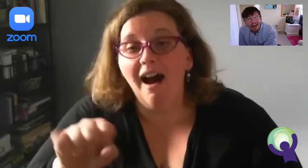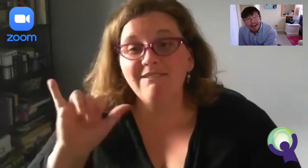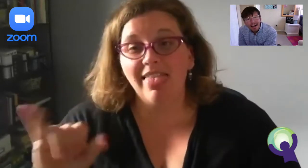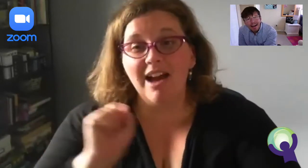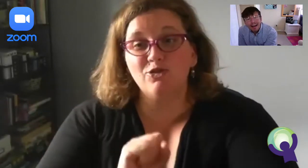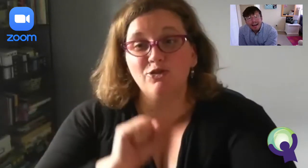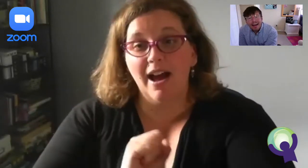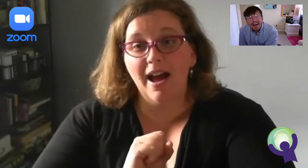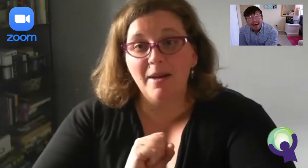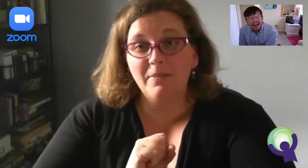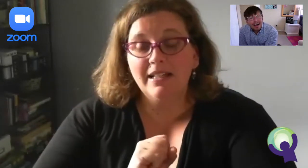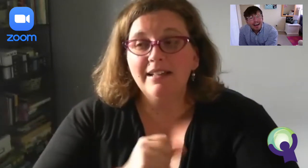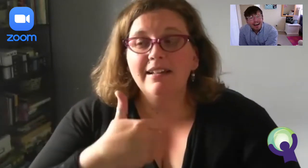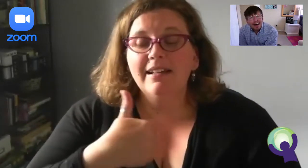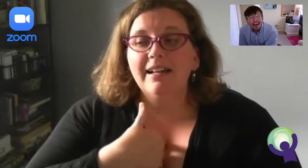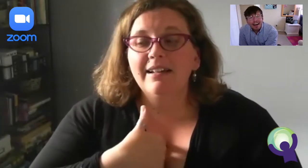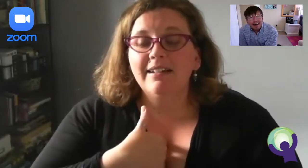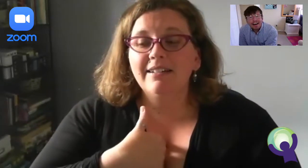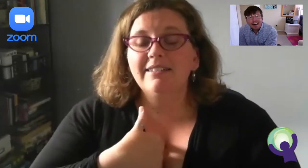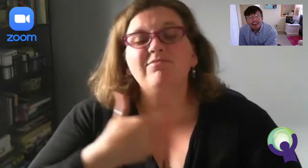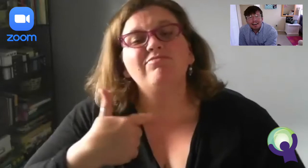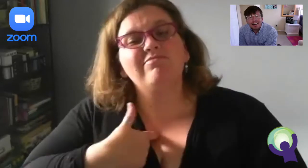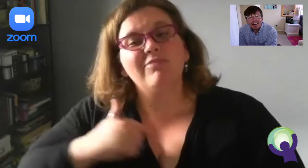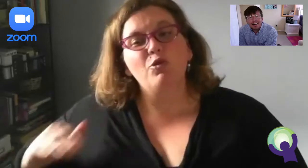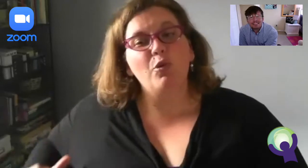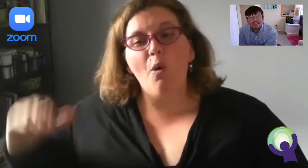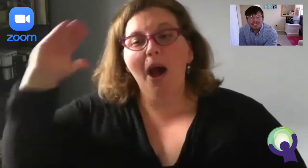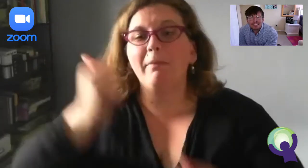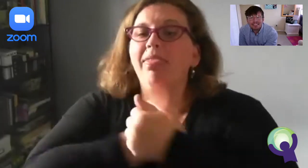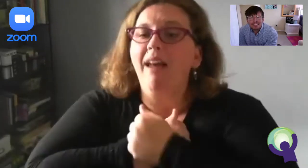Oh, I absolutely loved that job!